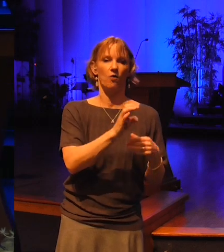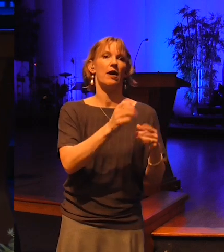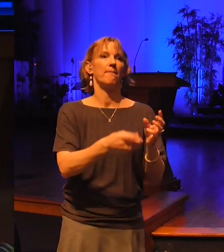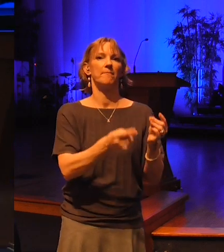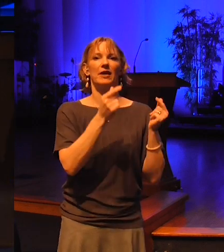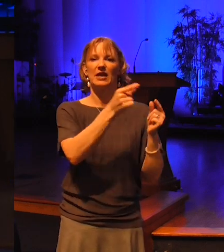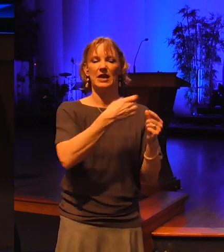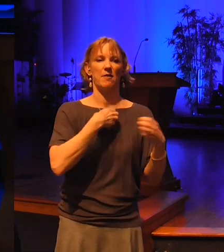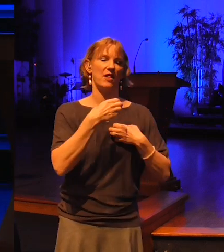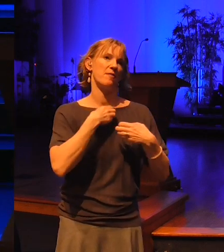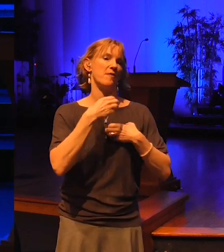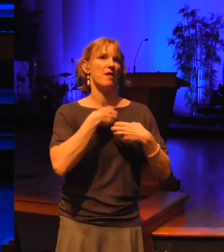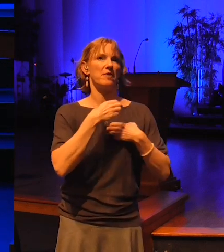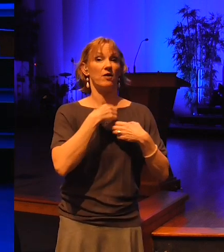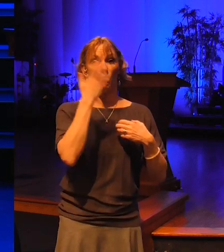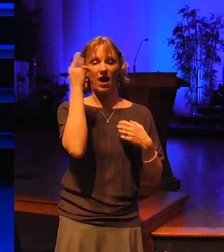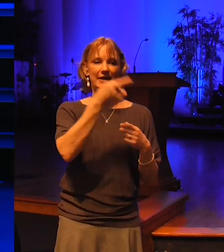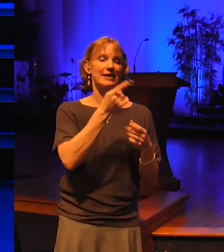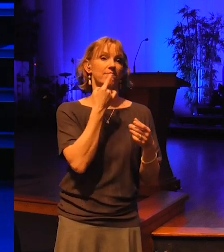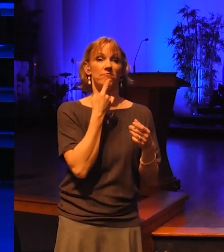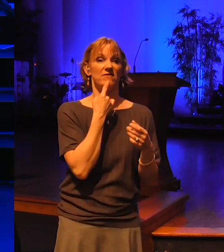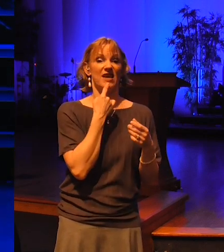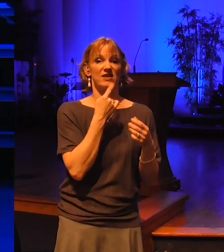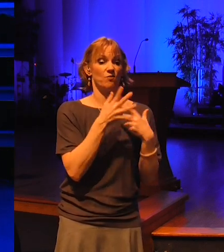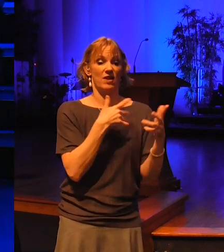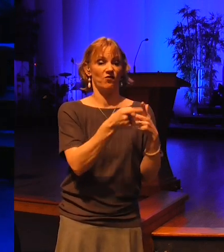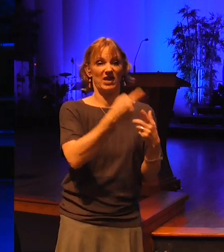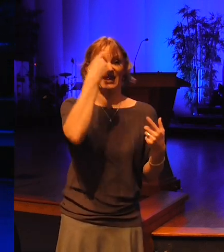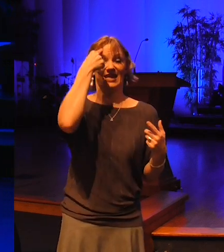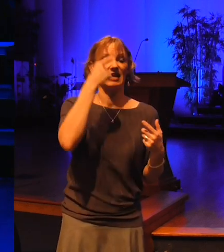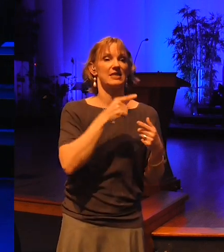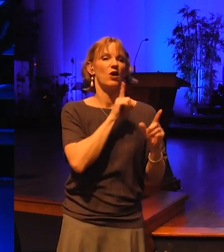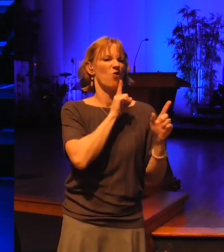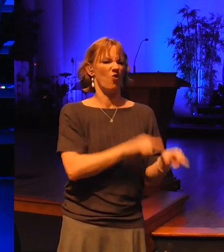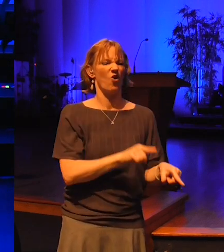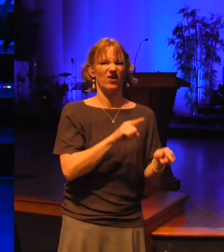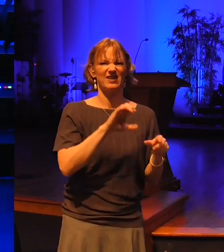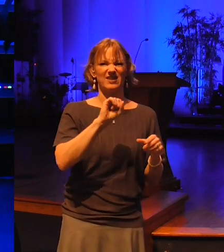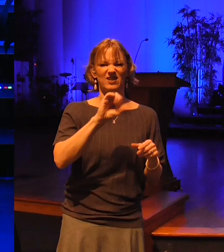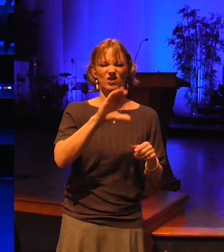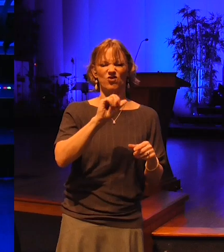whatever's on his mind so he orders a scone and it's kind of soft mocha Joe this is more like